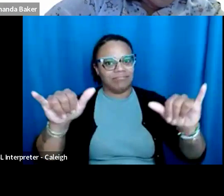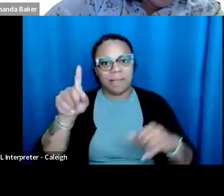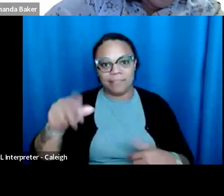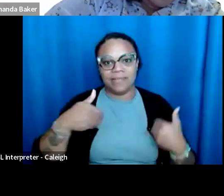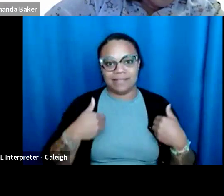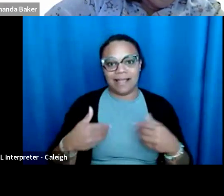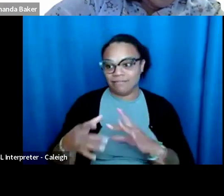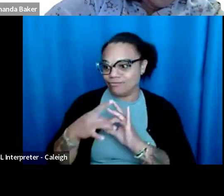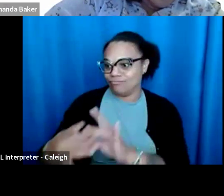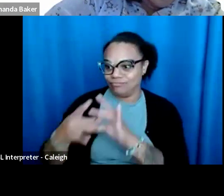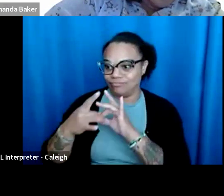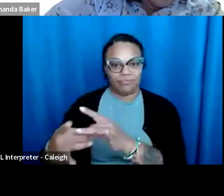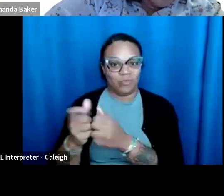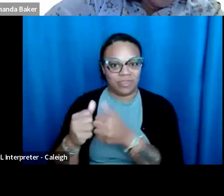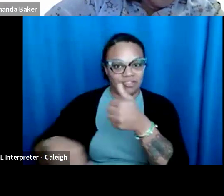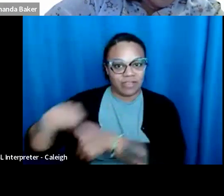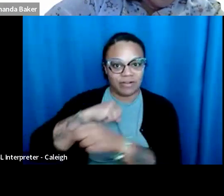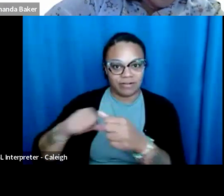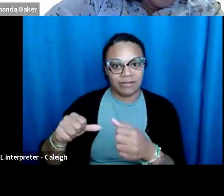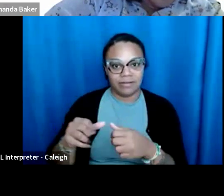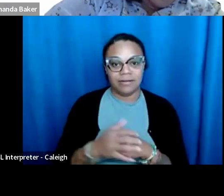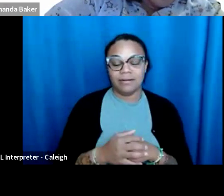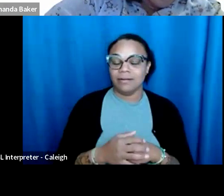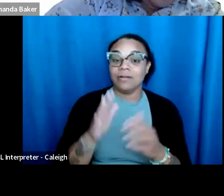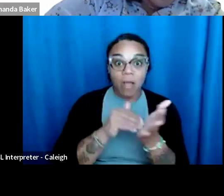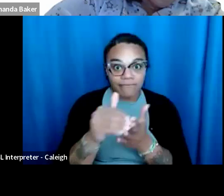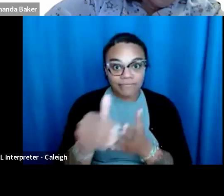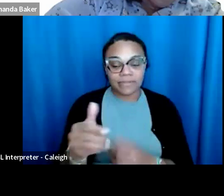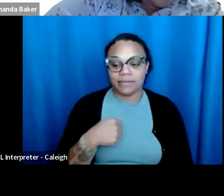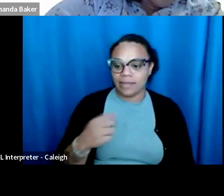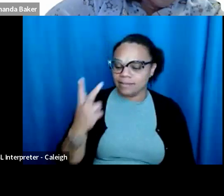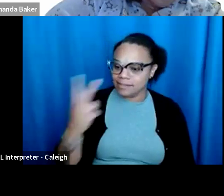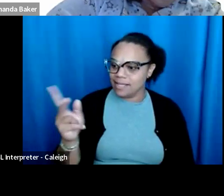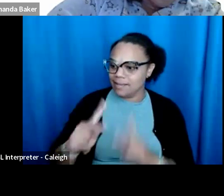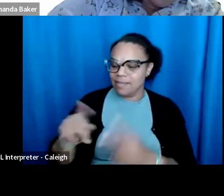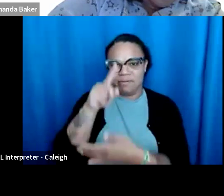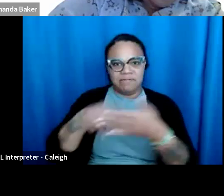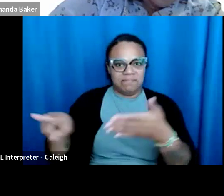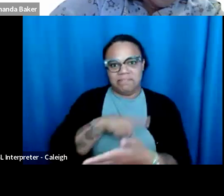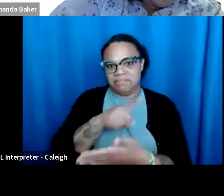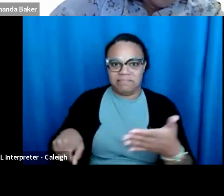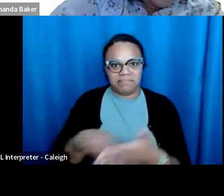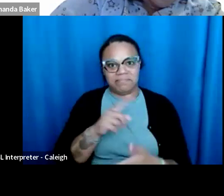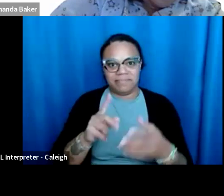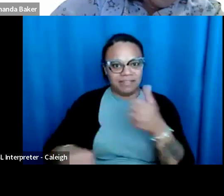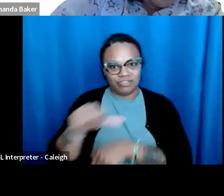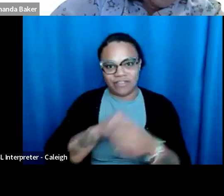'Cause so so many times I see people tearing each other down rather than lifting each other up.